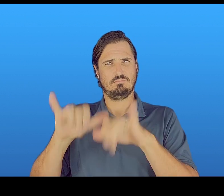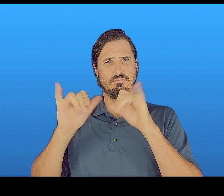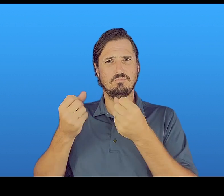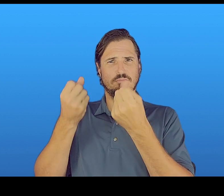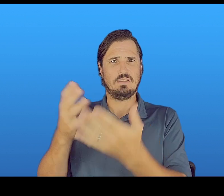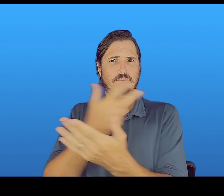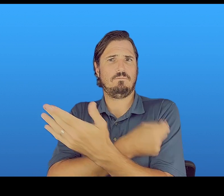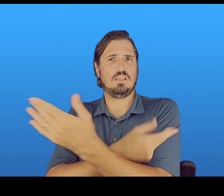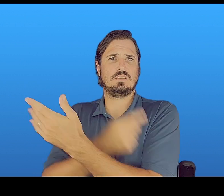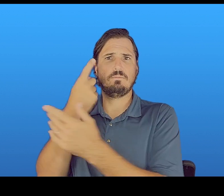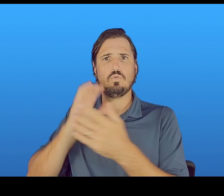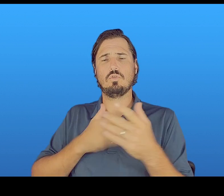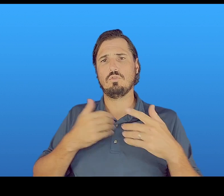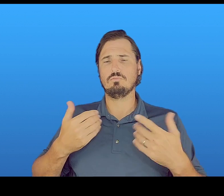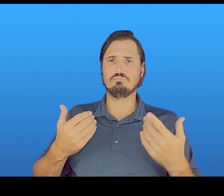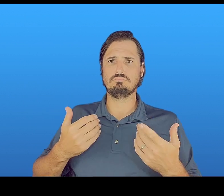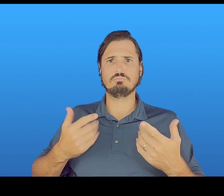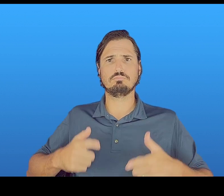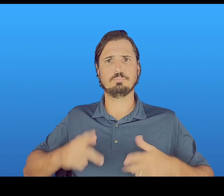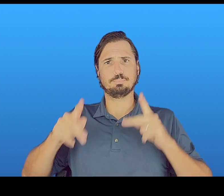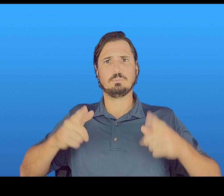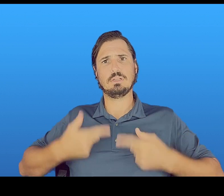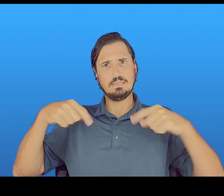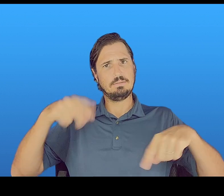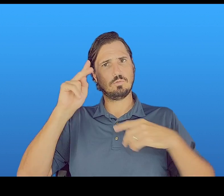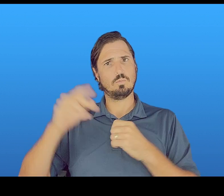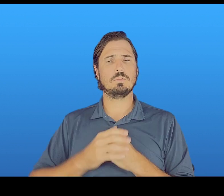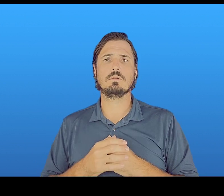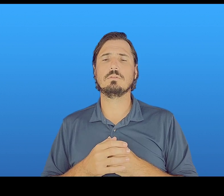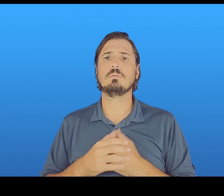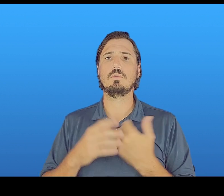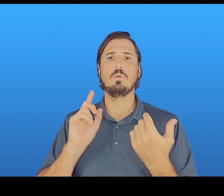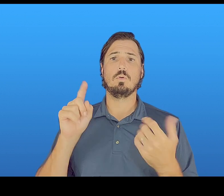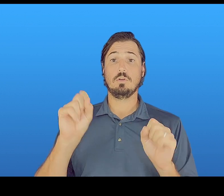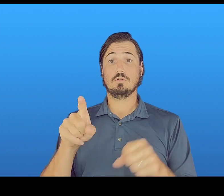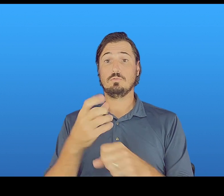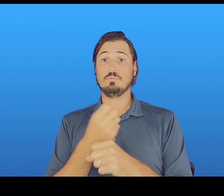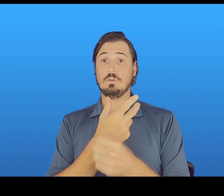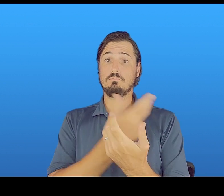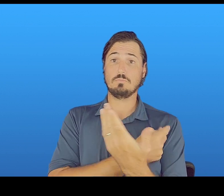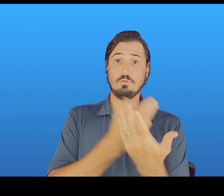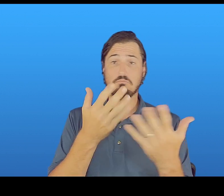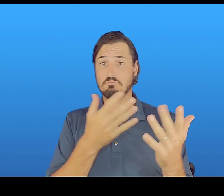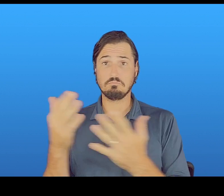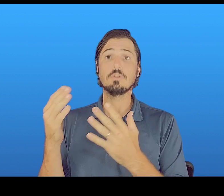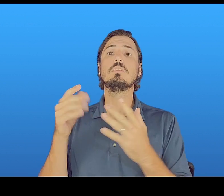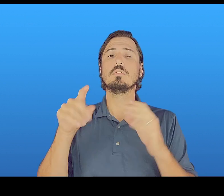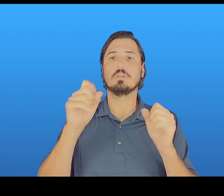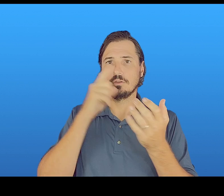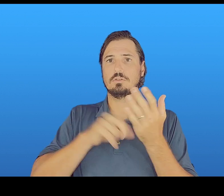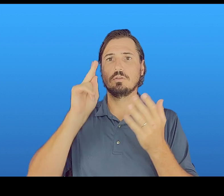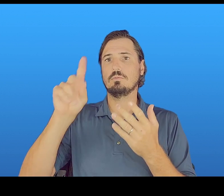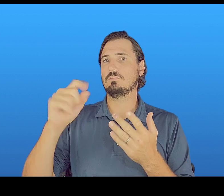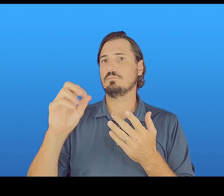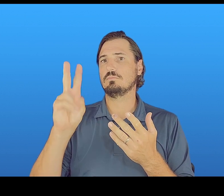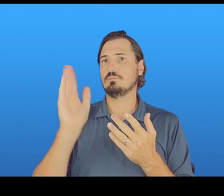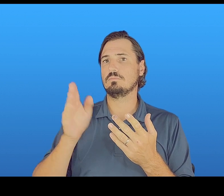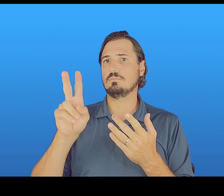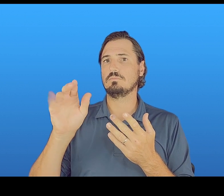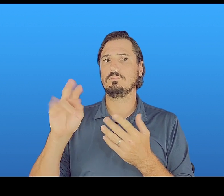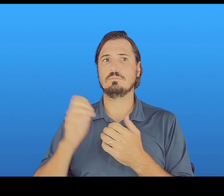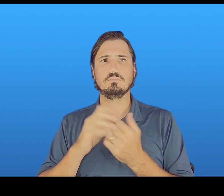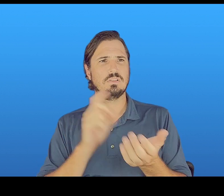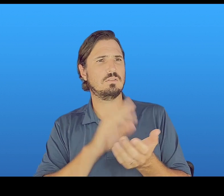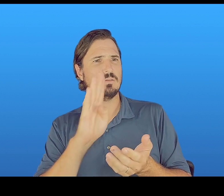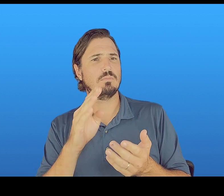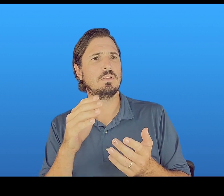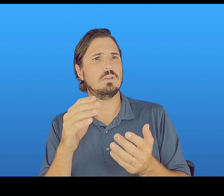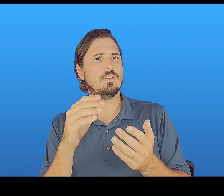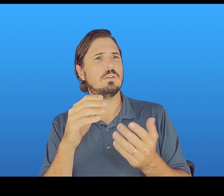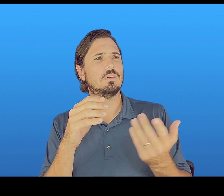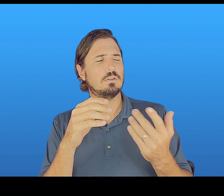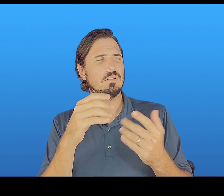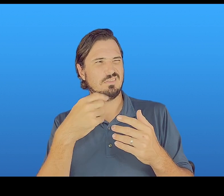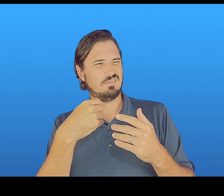pharmacy partners for their continued efforts to provide vaccinations for our residents. For a list of clinic locations and additional details, please visit Kauai.gov/vaccine.